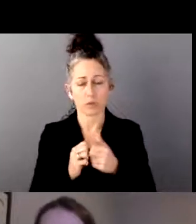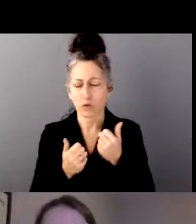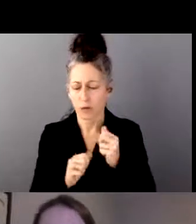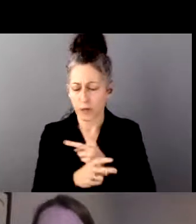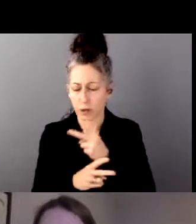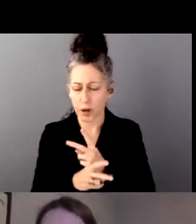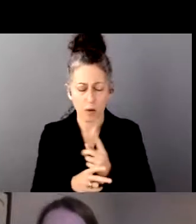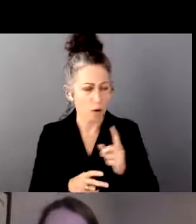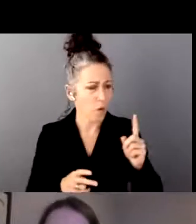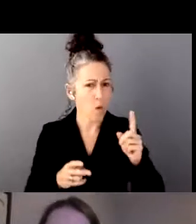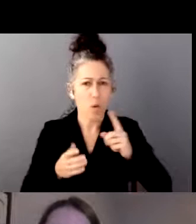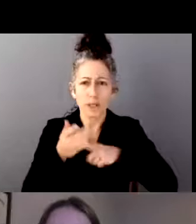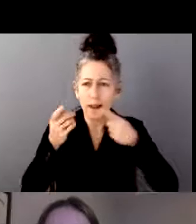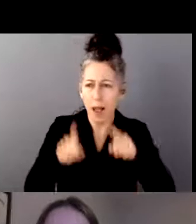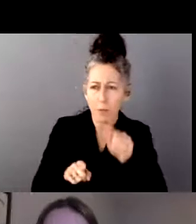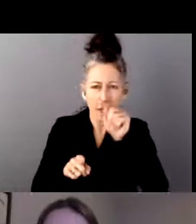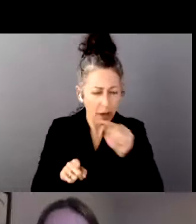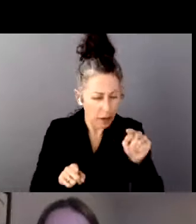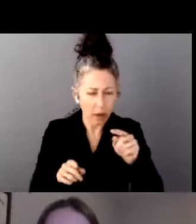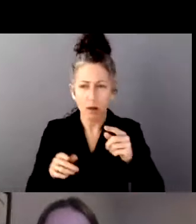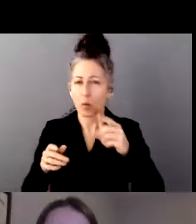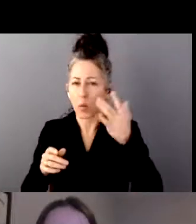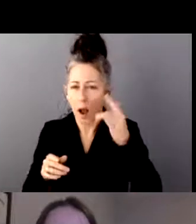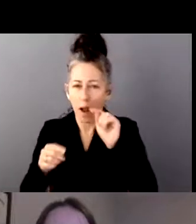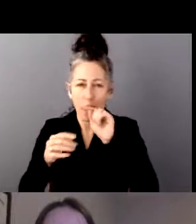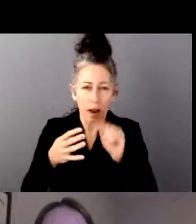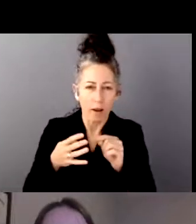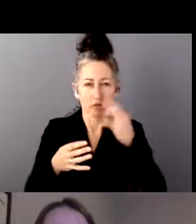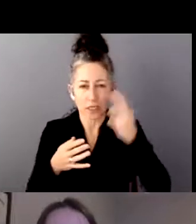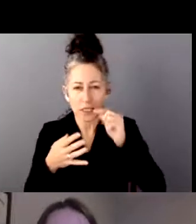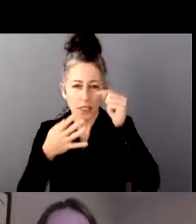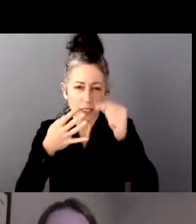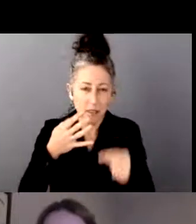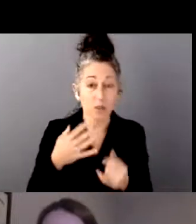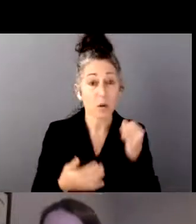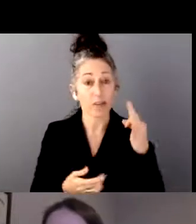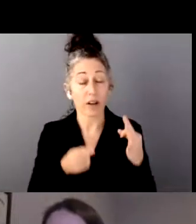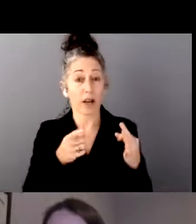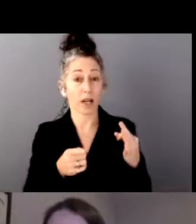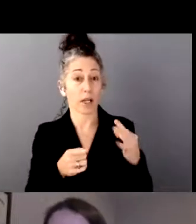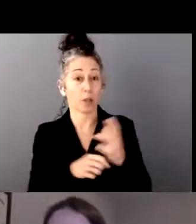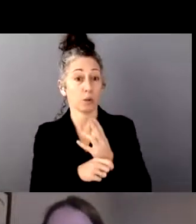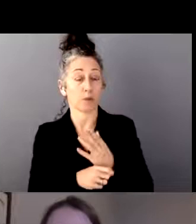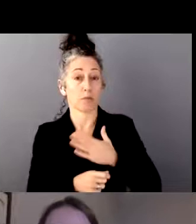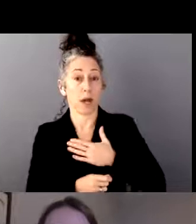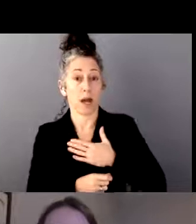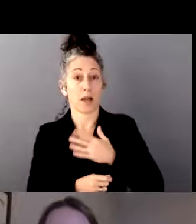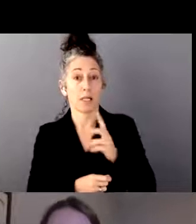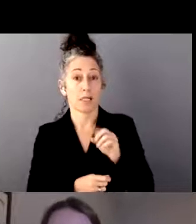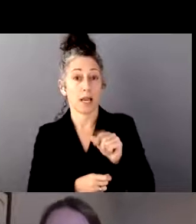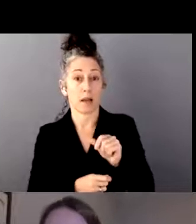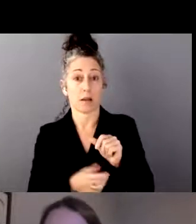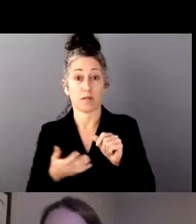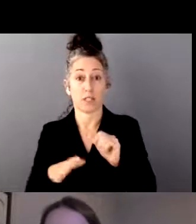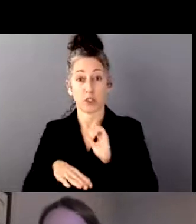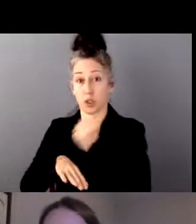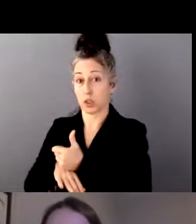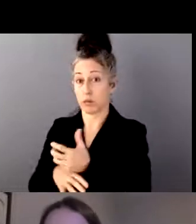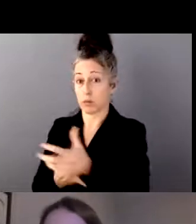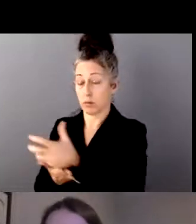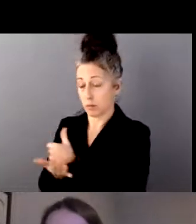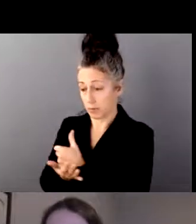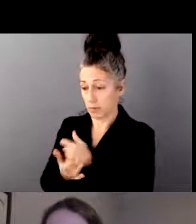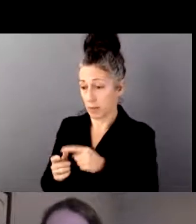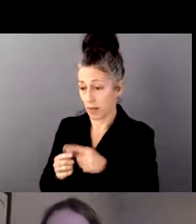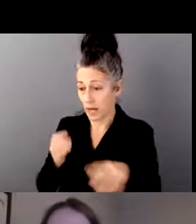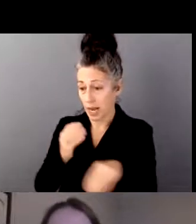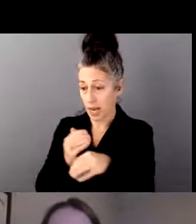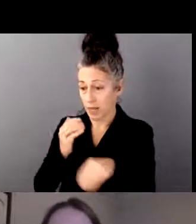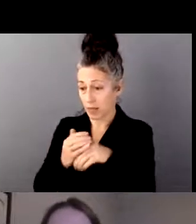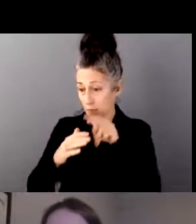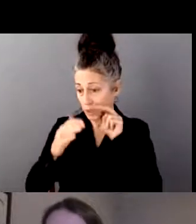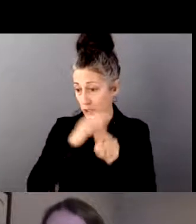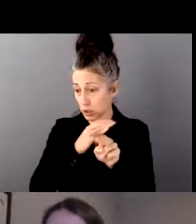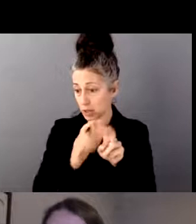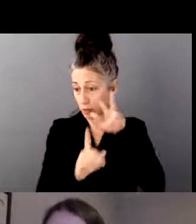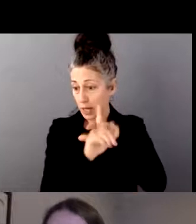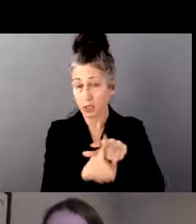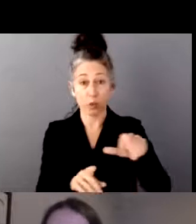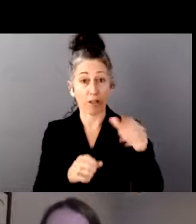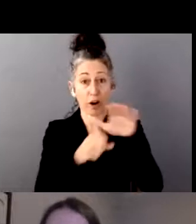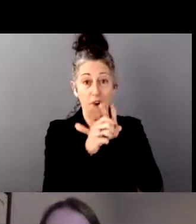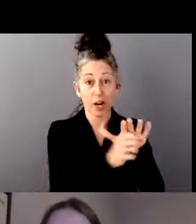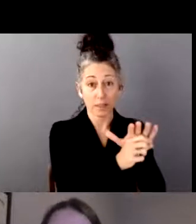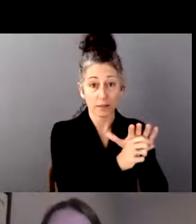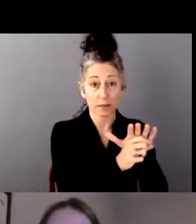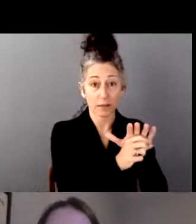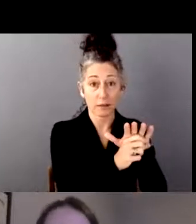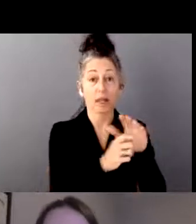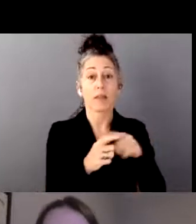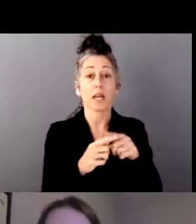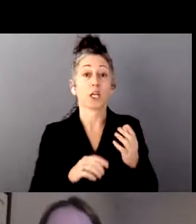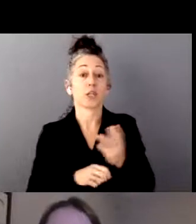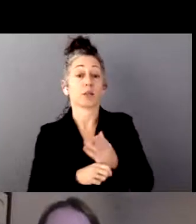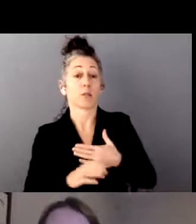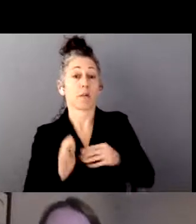going on and where it's happening and where do we need to target resources. So, if I took my actual data that I knew and then I added in all of the other counties where we didn't have data and ran my model on those, I predicted another 725 counties with likely disparities.